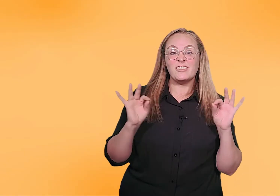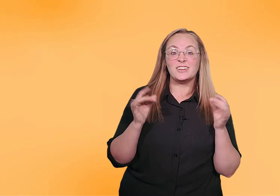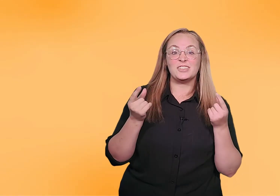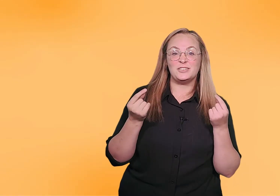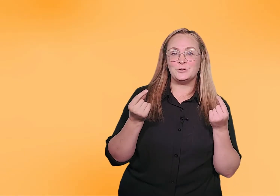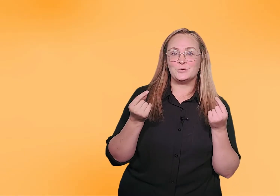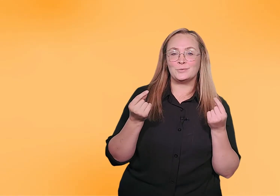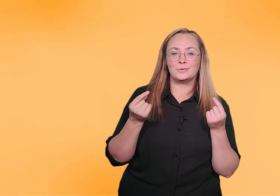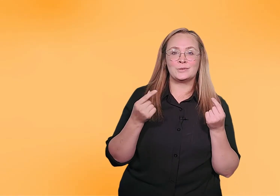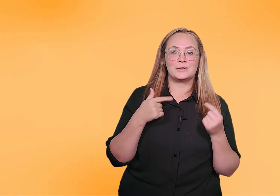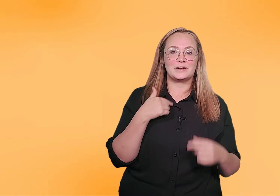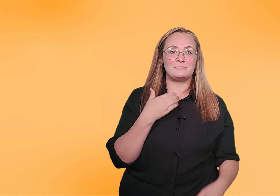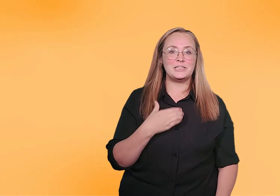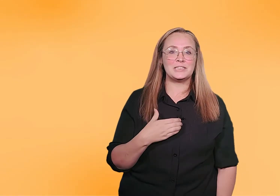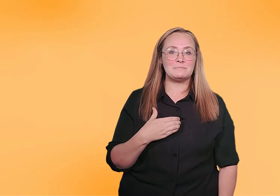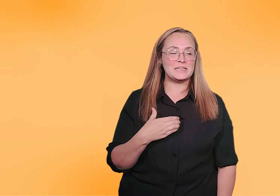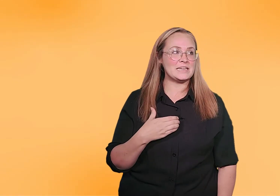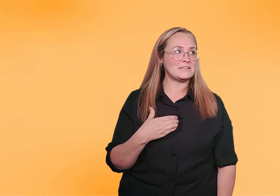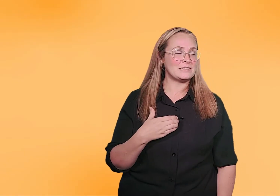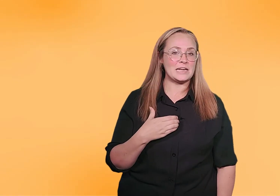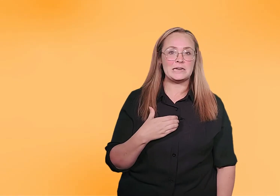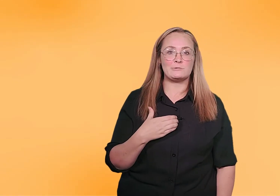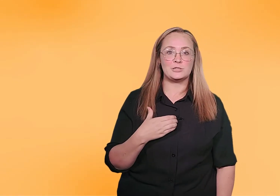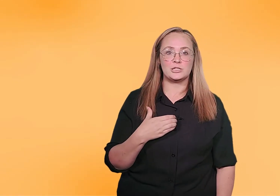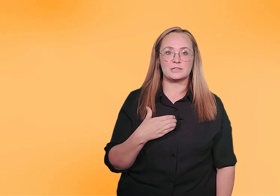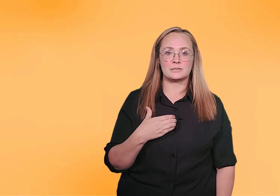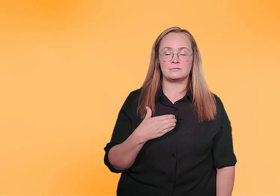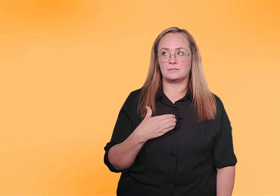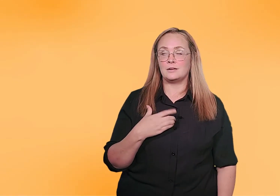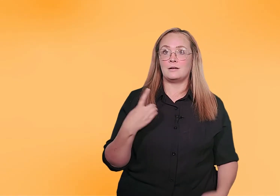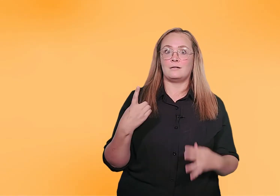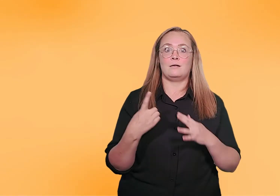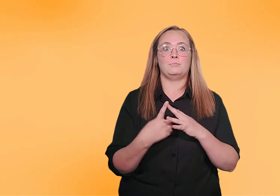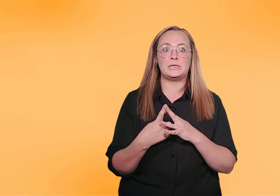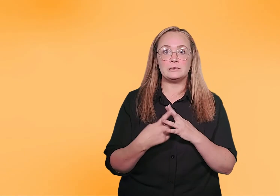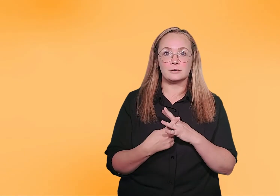nothing to do. I wish something entertaining would just appear.